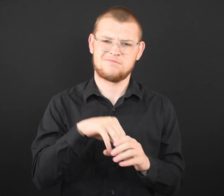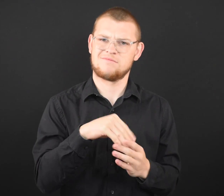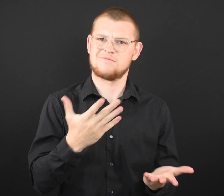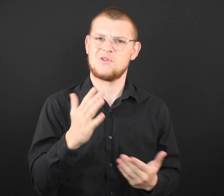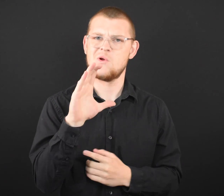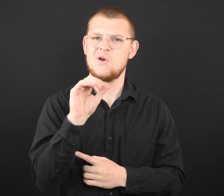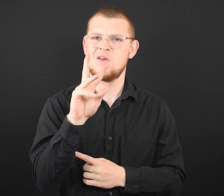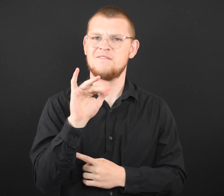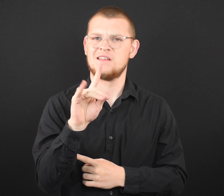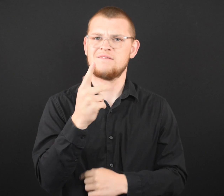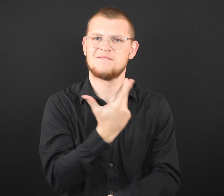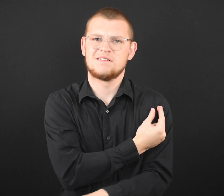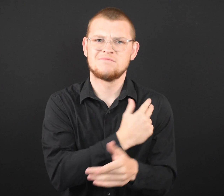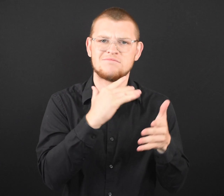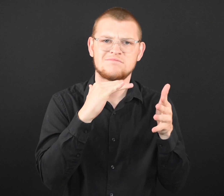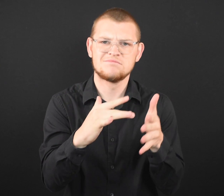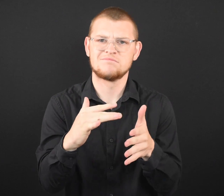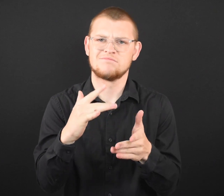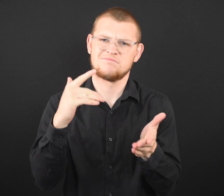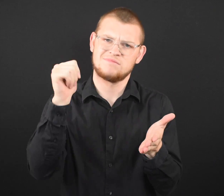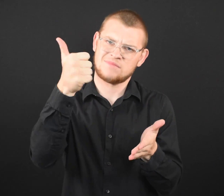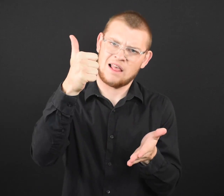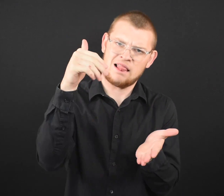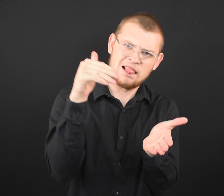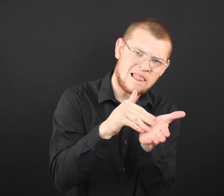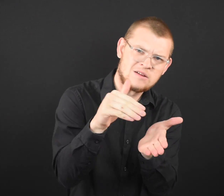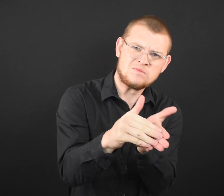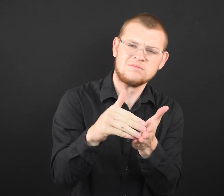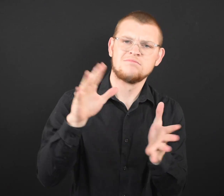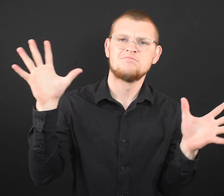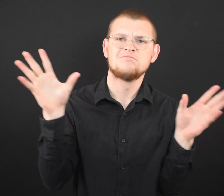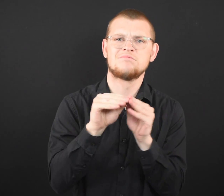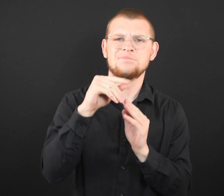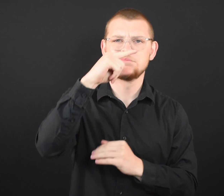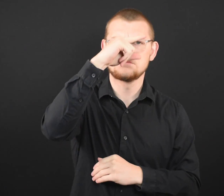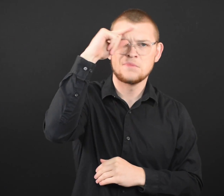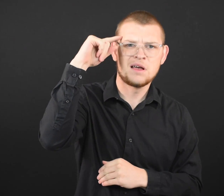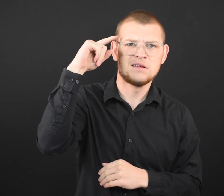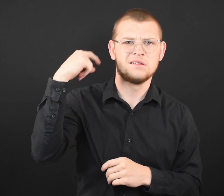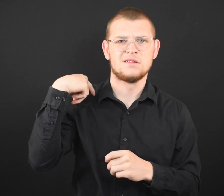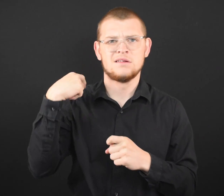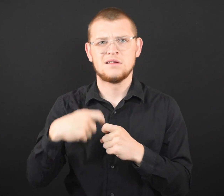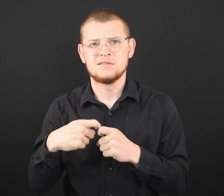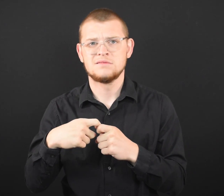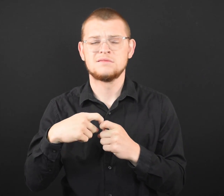Tens of thousands of Black, Latinx, American Indian, and Asian people participated in these